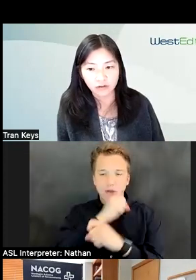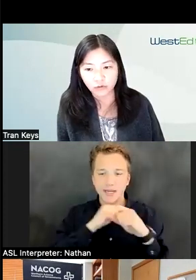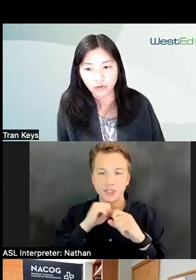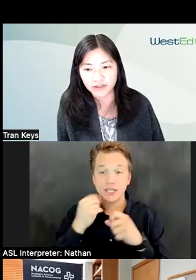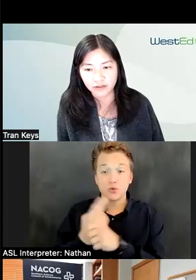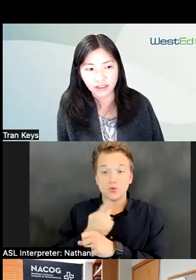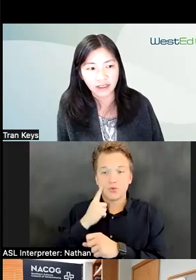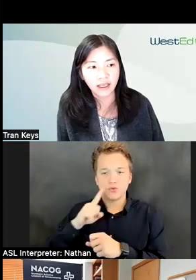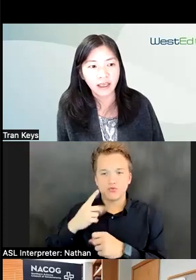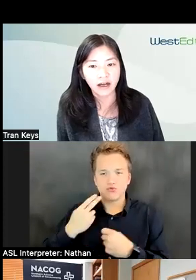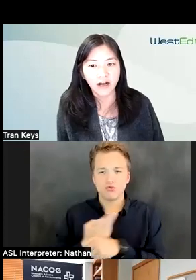more robustly.